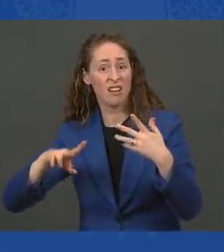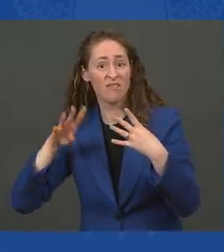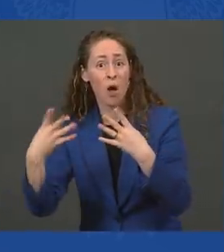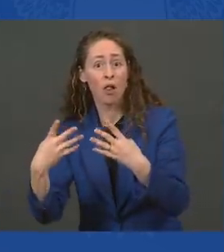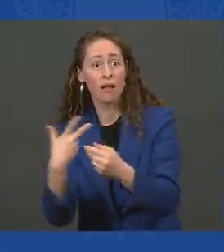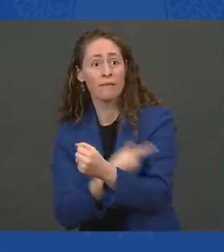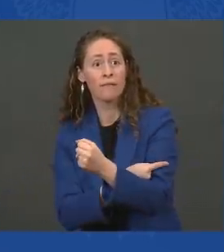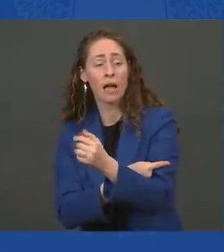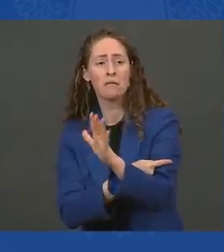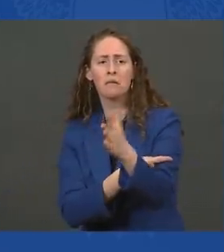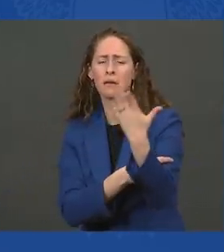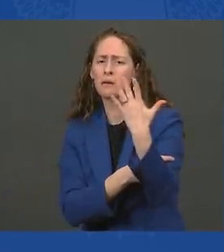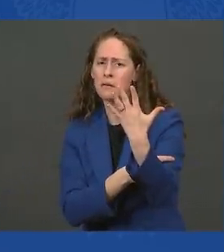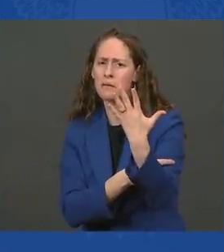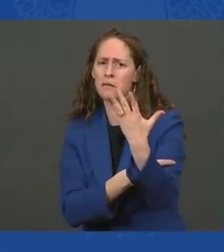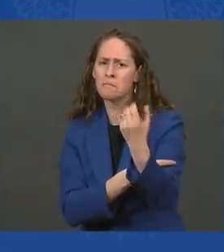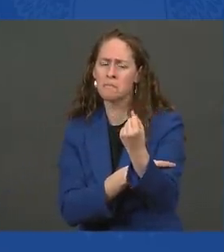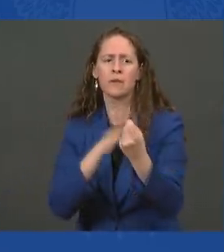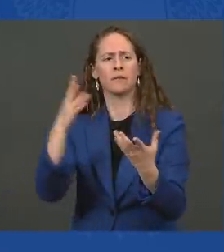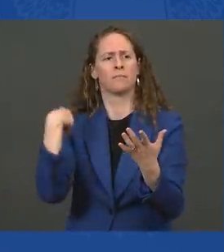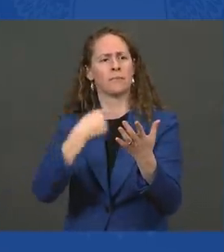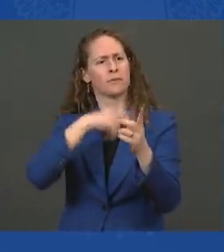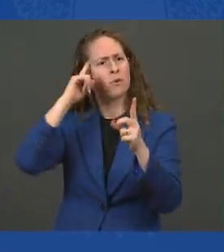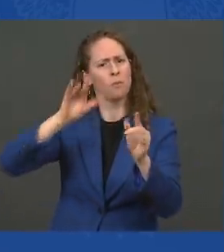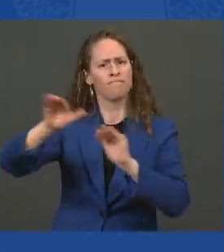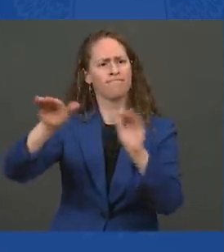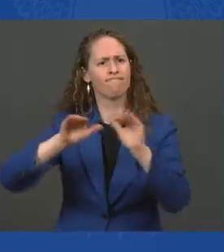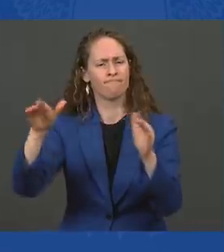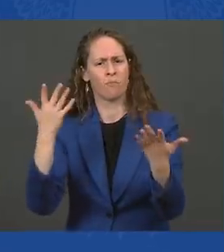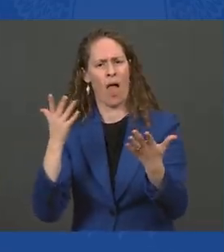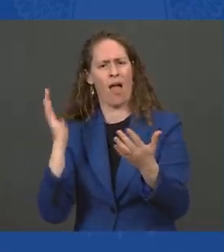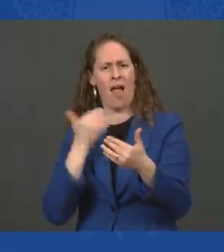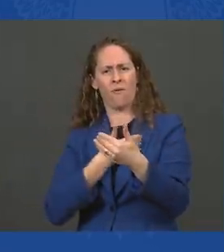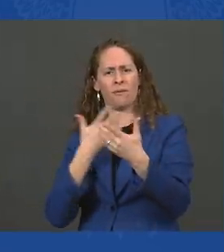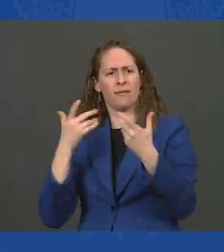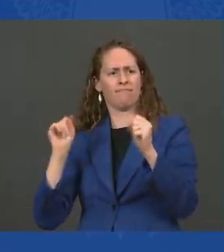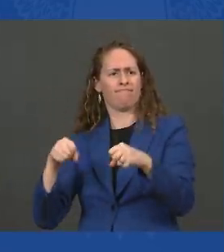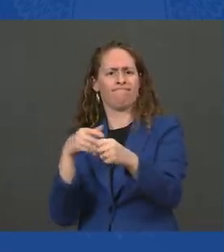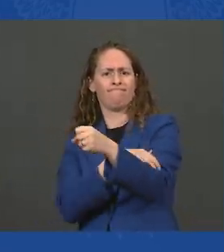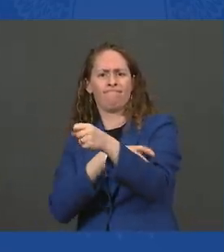I want to reiterate: Dr. Fauci believes that the current vaccines provide at least some protection against the new variant